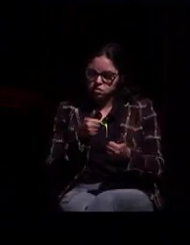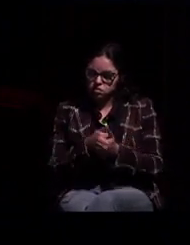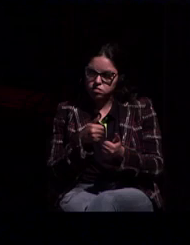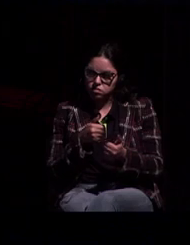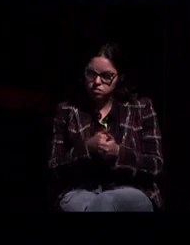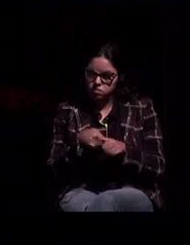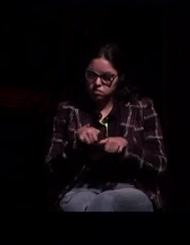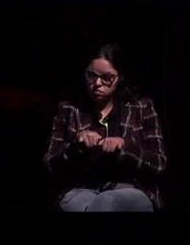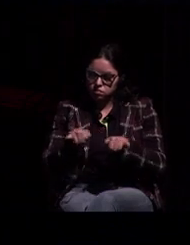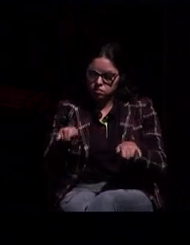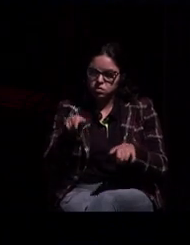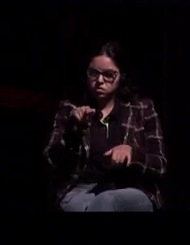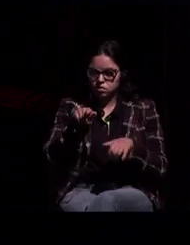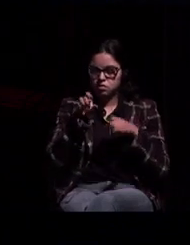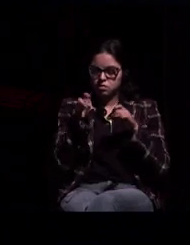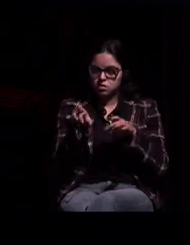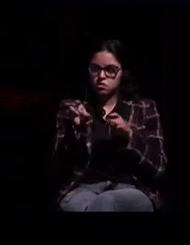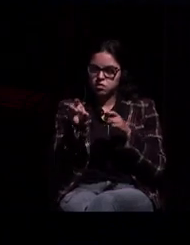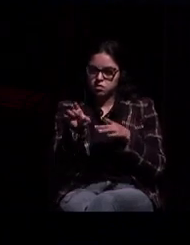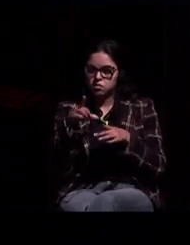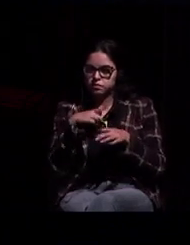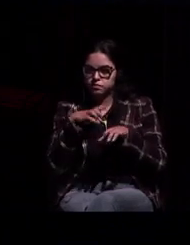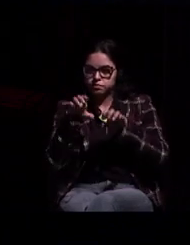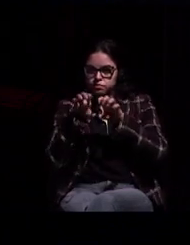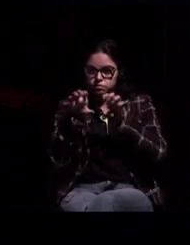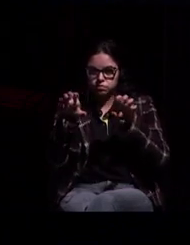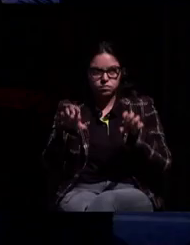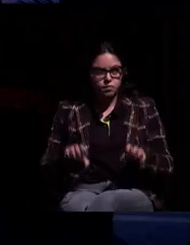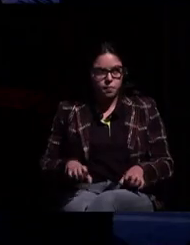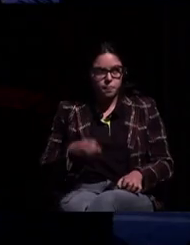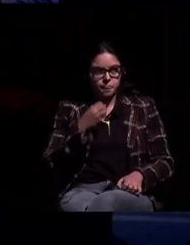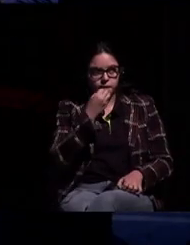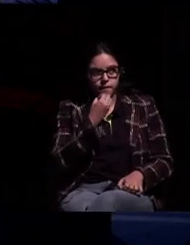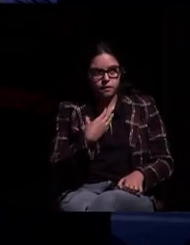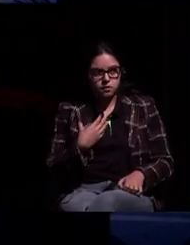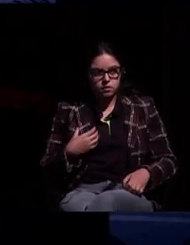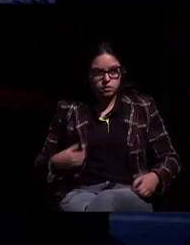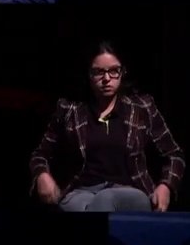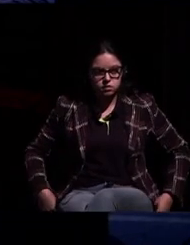and a good infrastructure is needed. Though is relatively easy to move